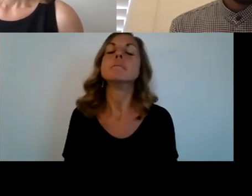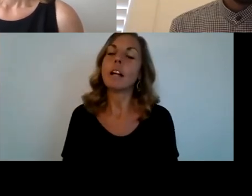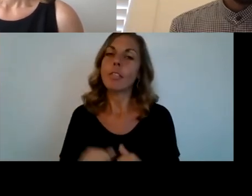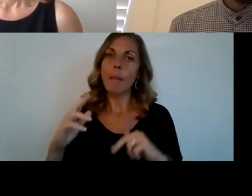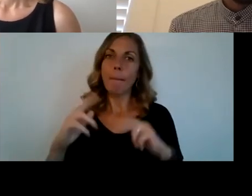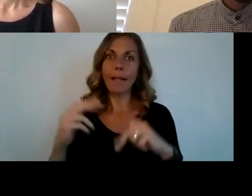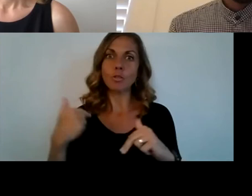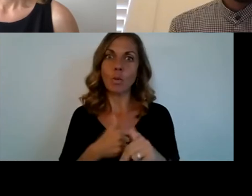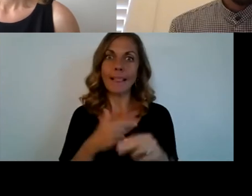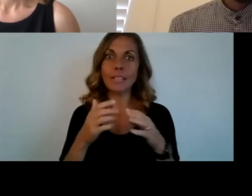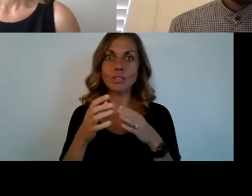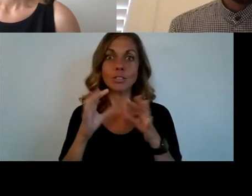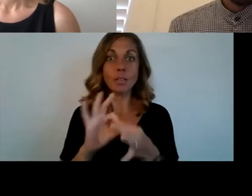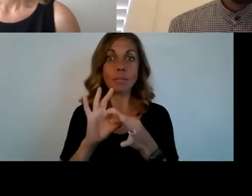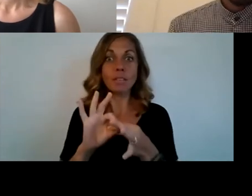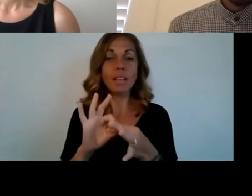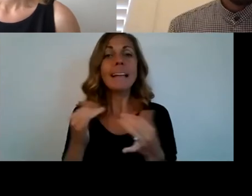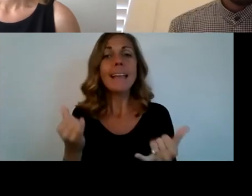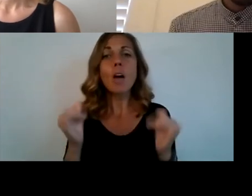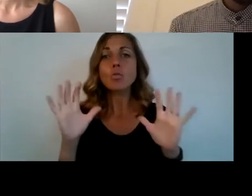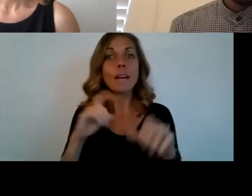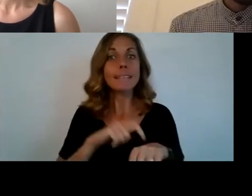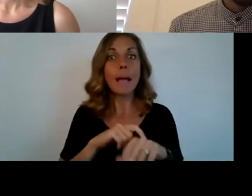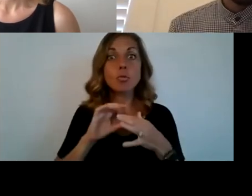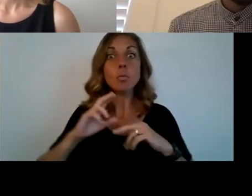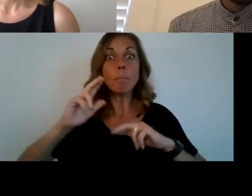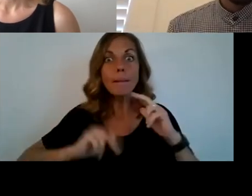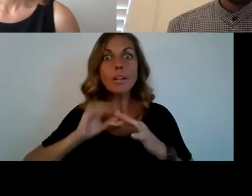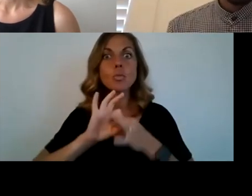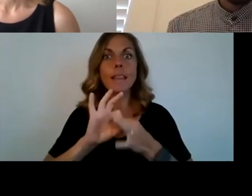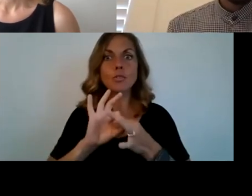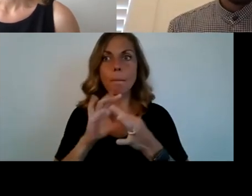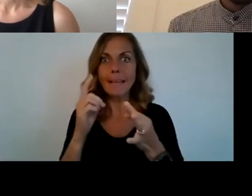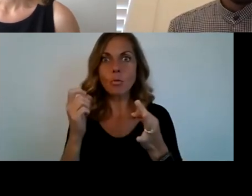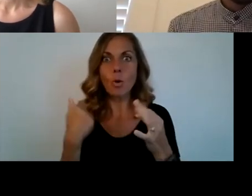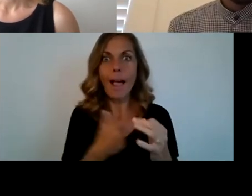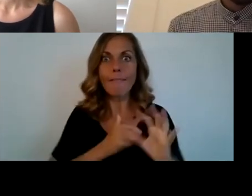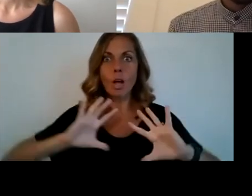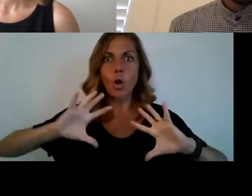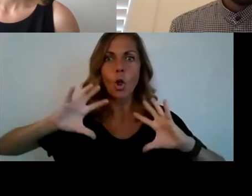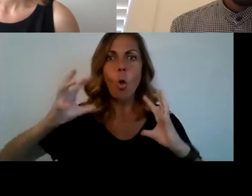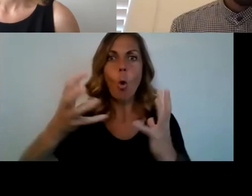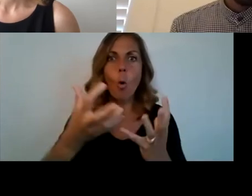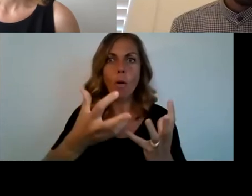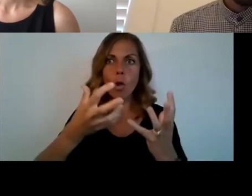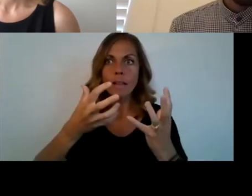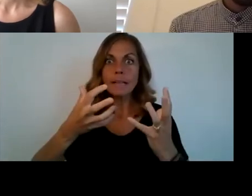to build the relationships because we're having a global shared experience. It's easier for